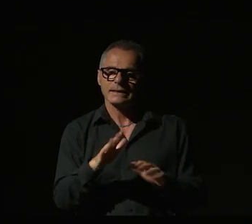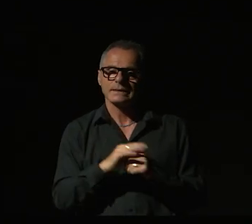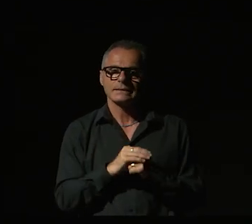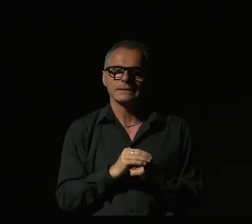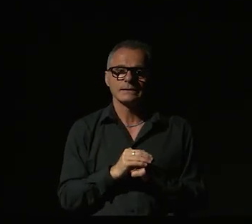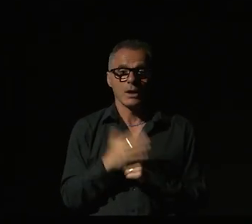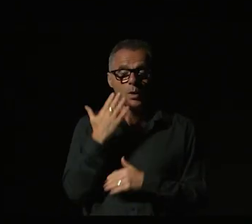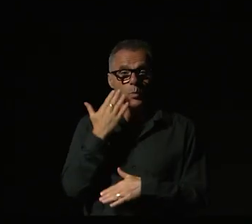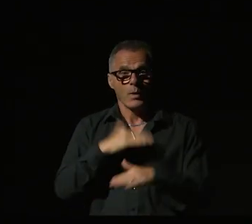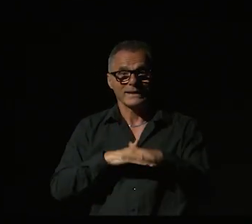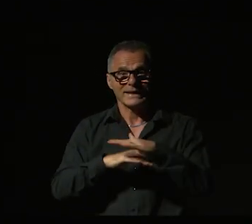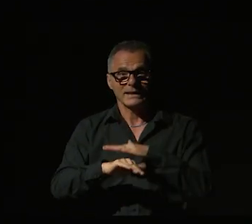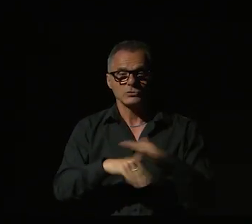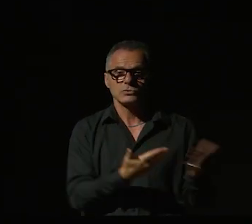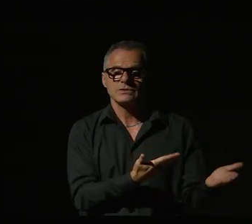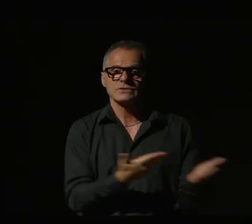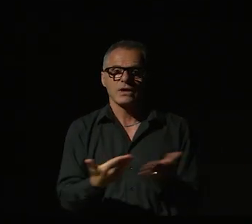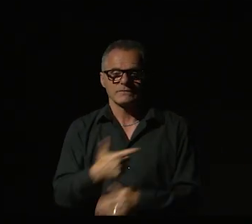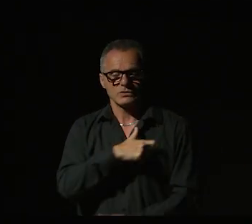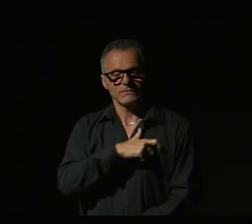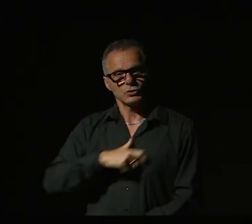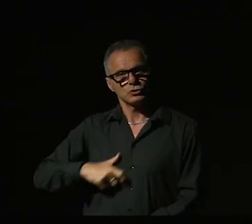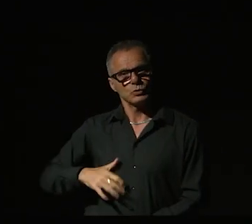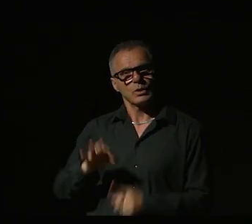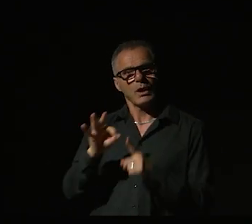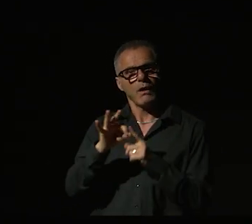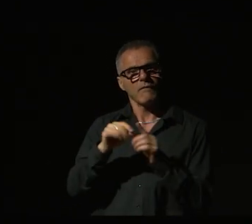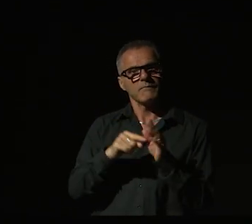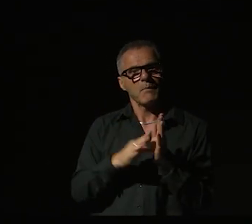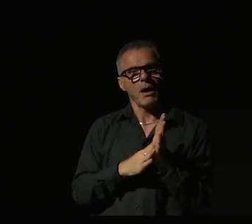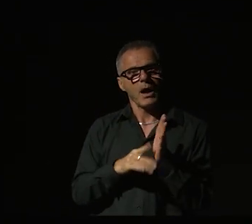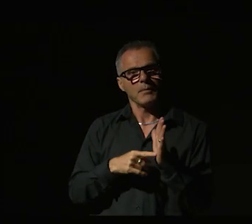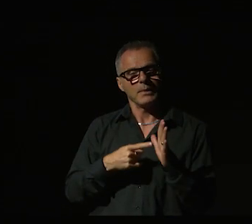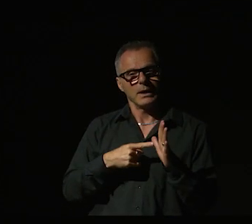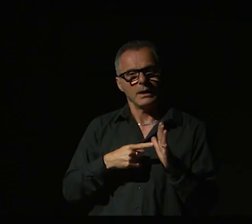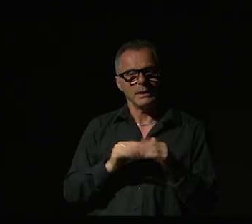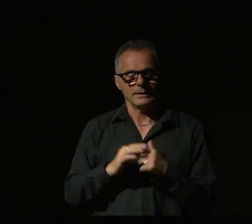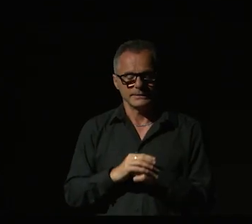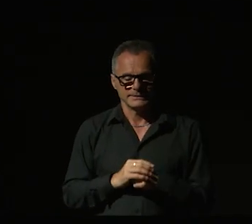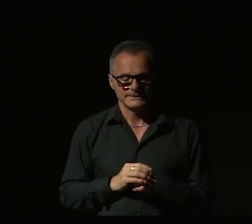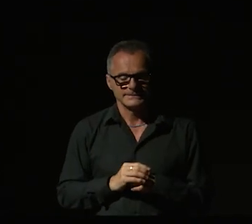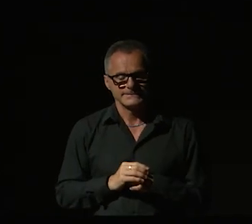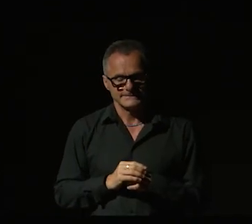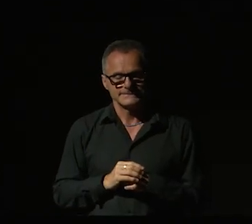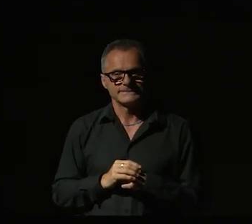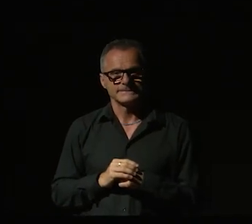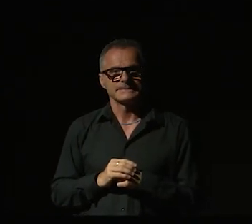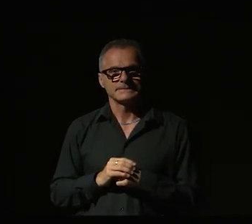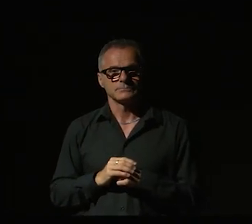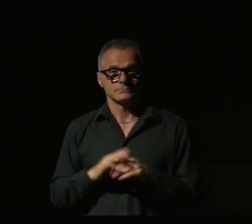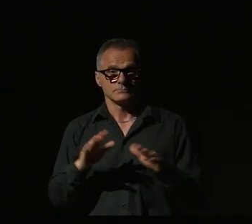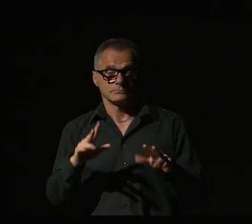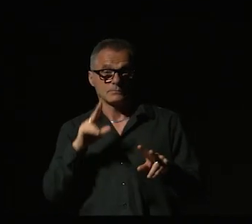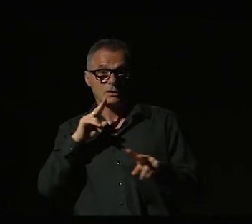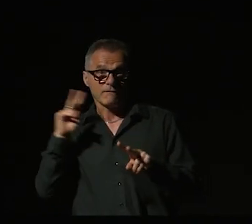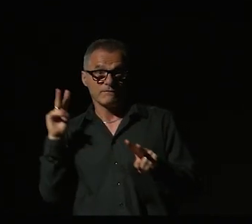when he entered the services of the Duke of Parma. The Triton's white chest the torsion towards the viewer that we see in a drawing